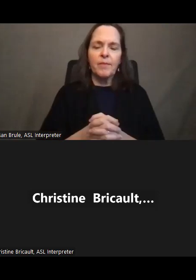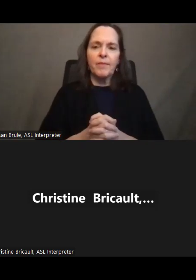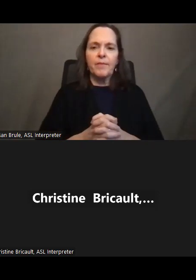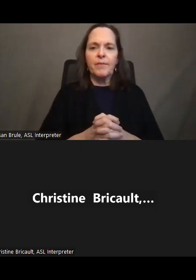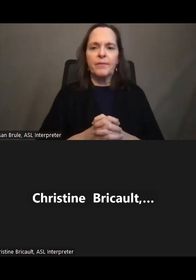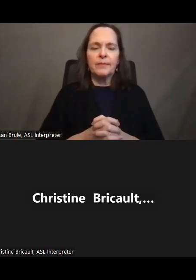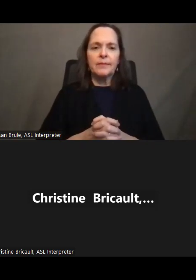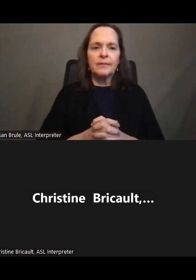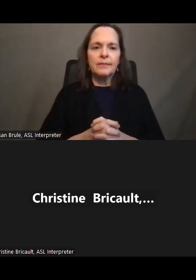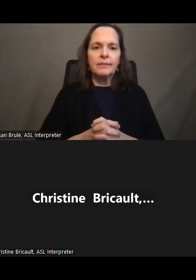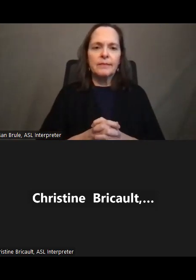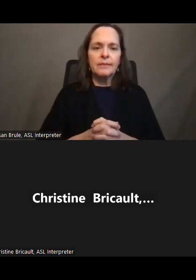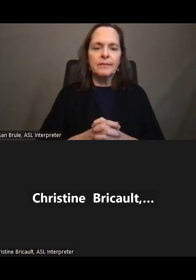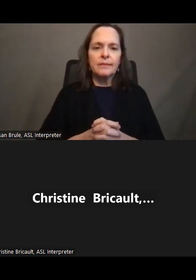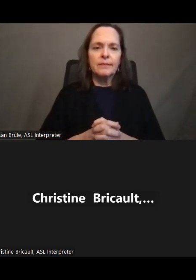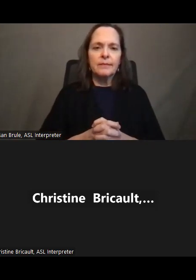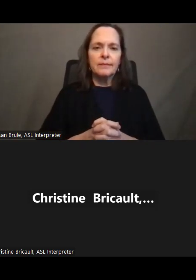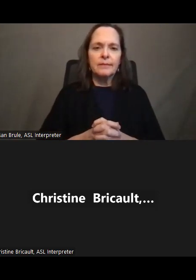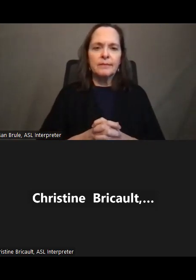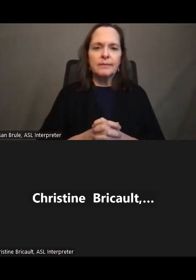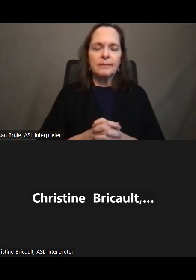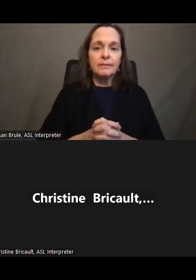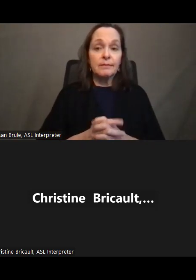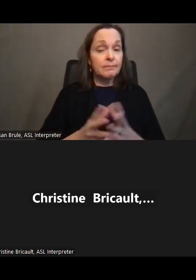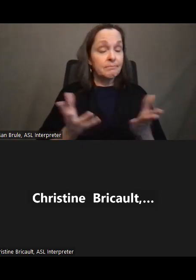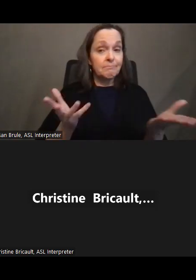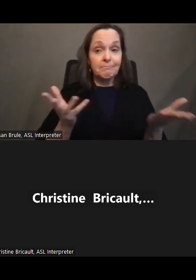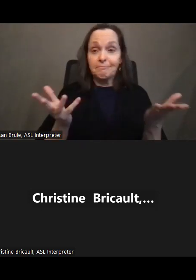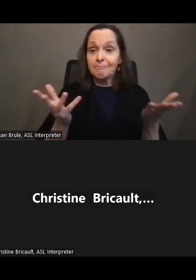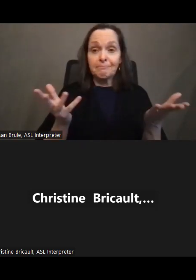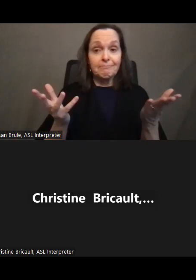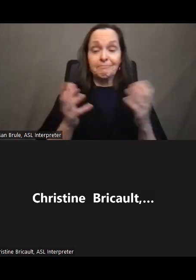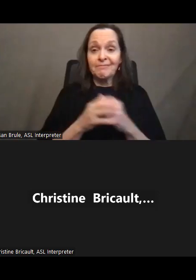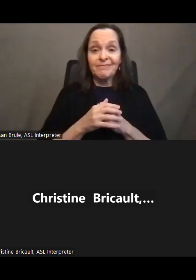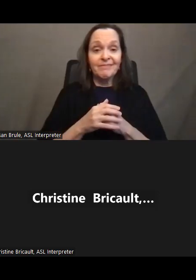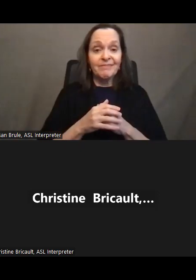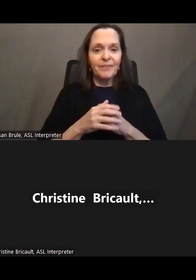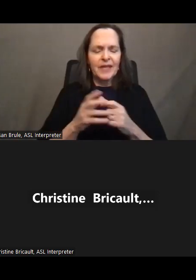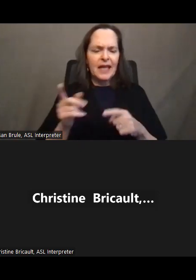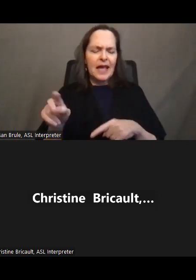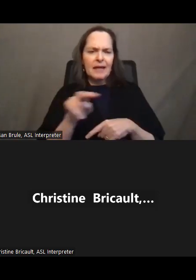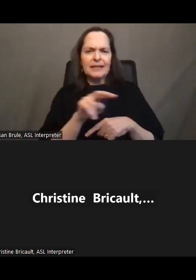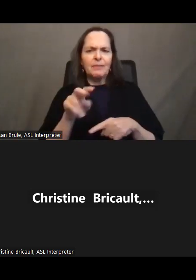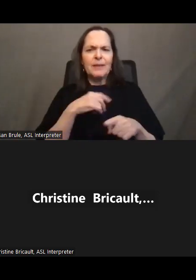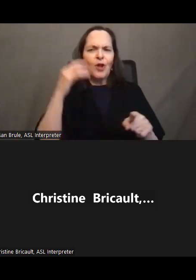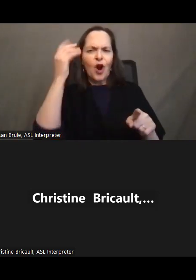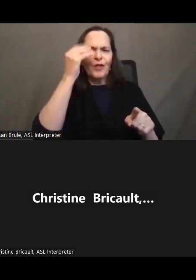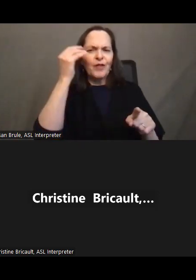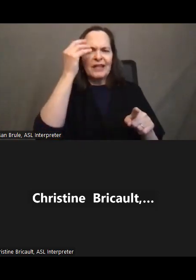Do we have anything, Lilia. While people are thinking it through, I've been putting links and